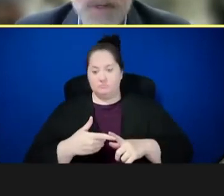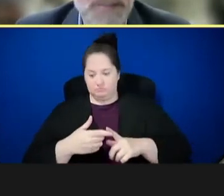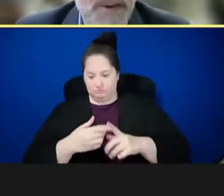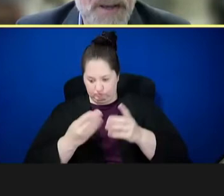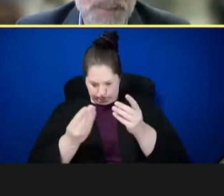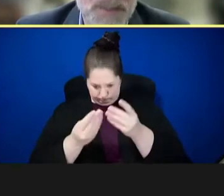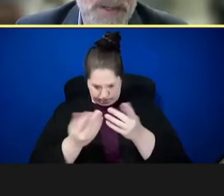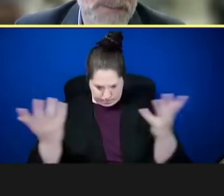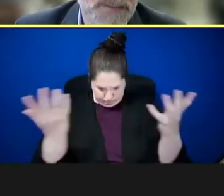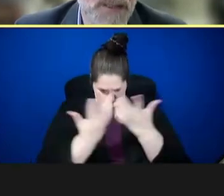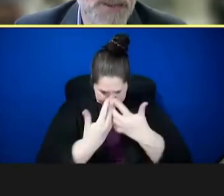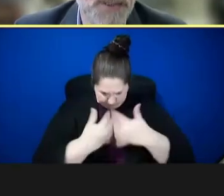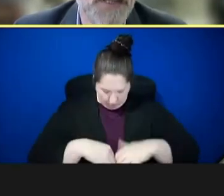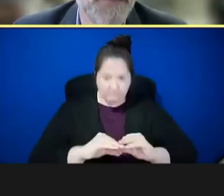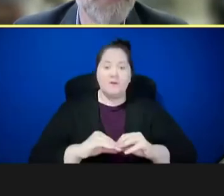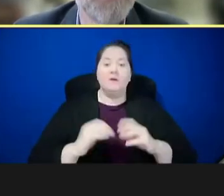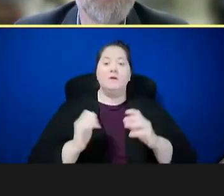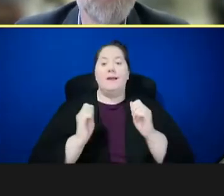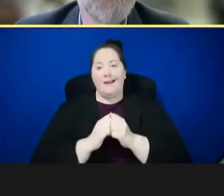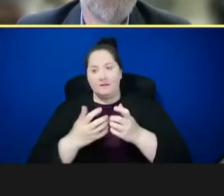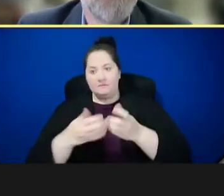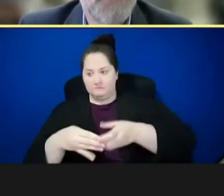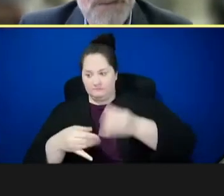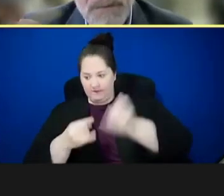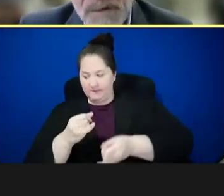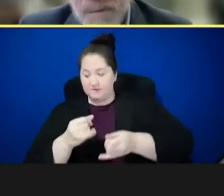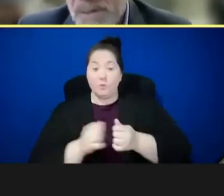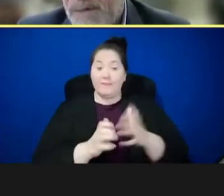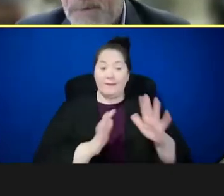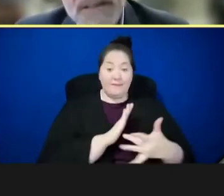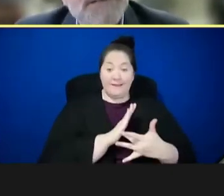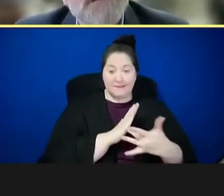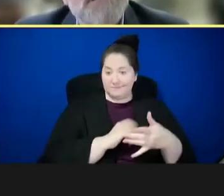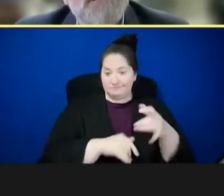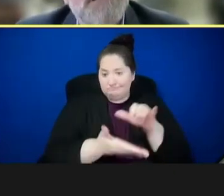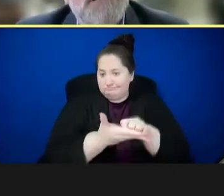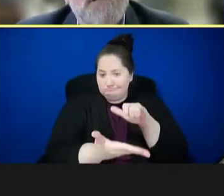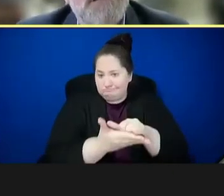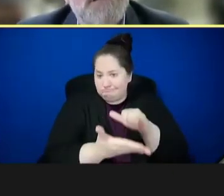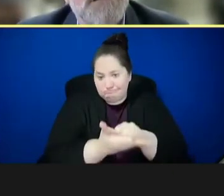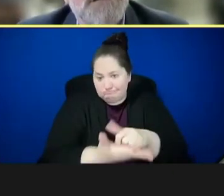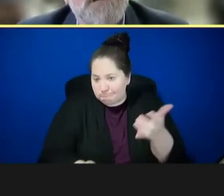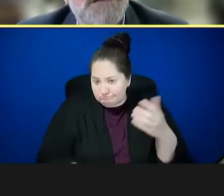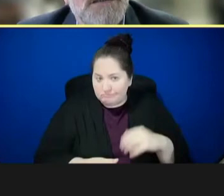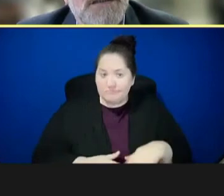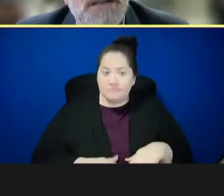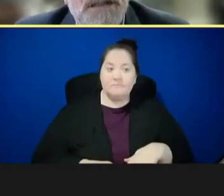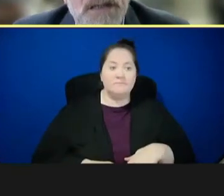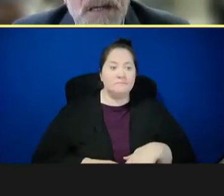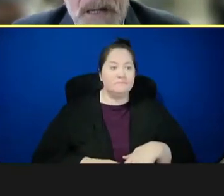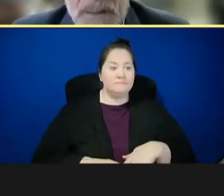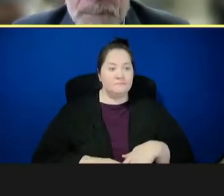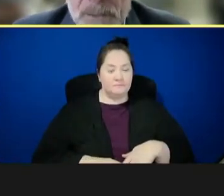would not be possible without a technology like this. Go to the final slide, please.